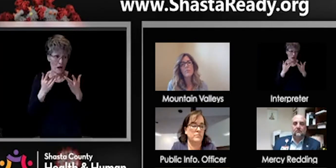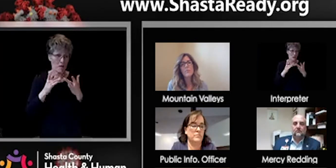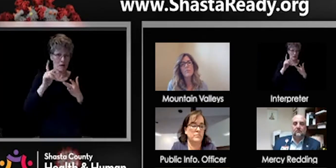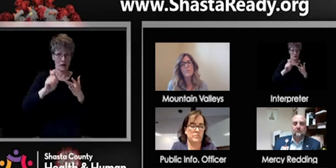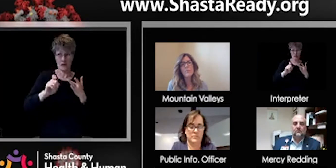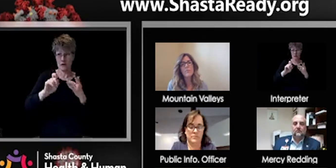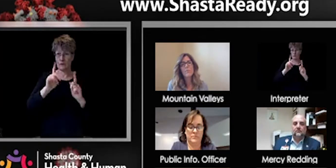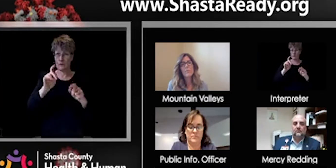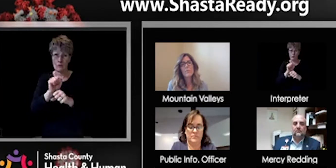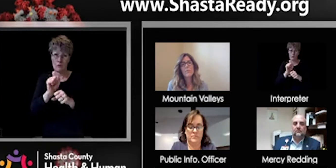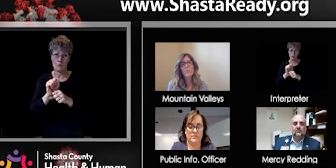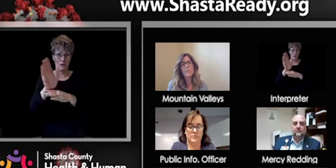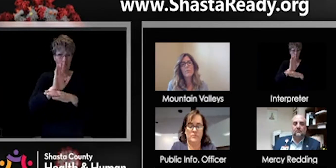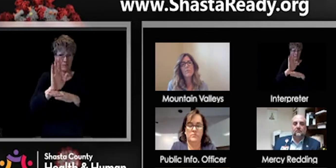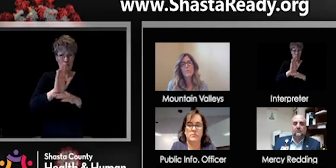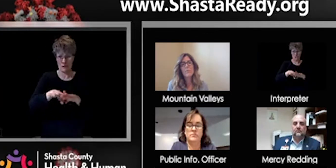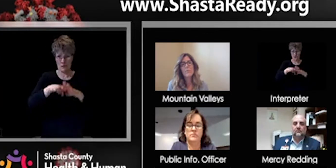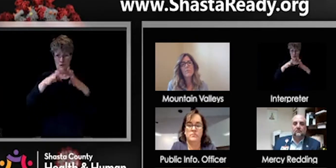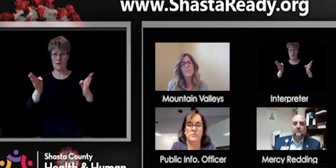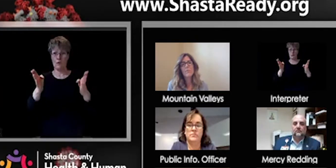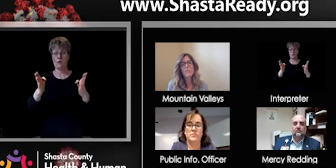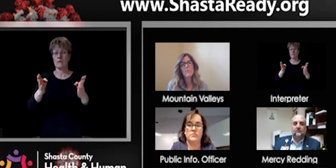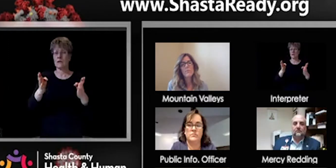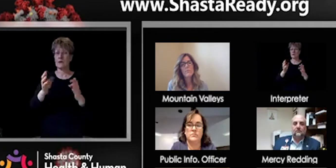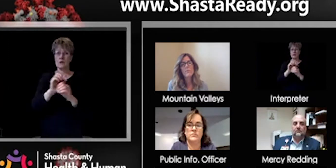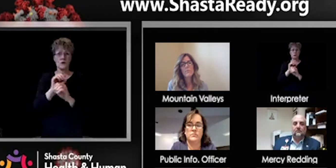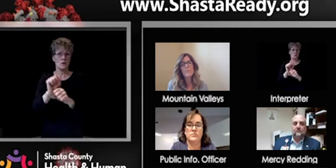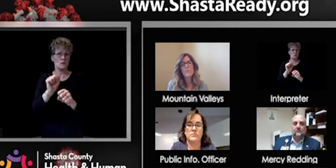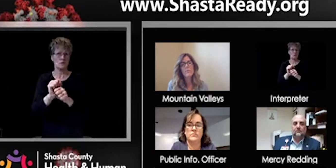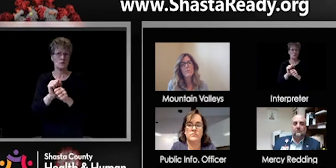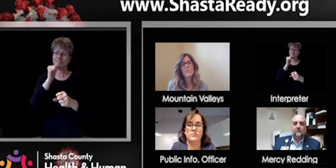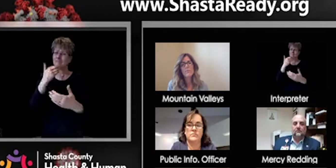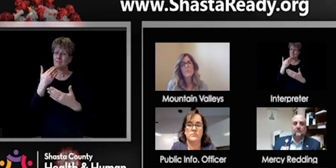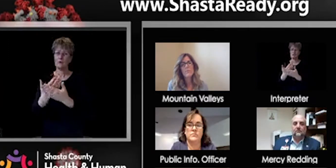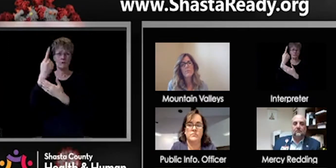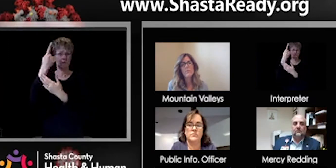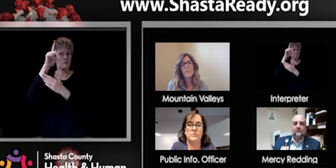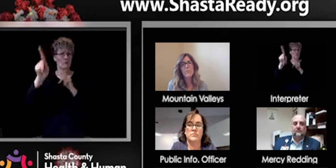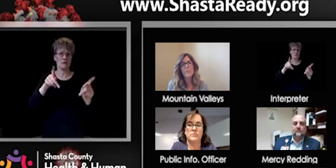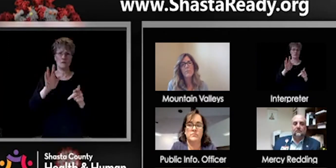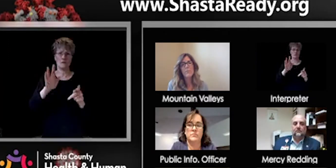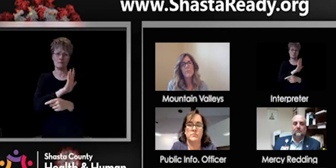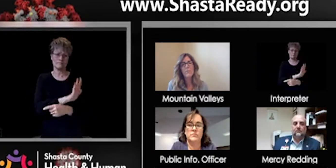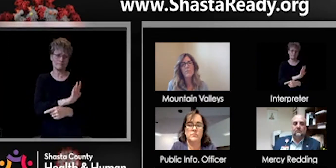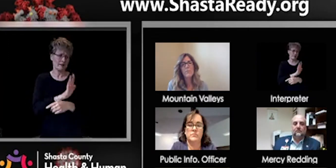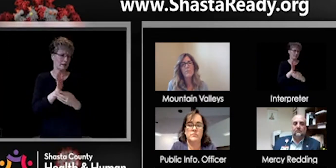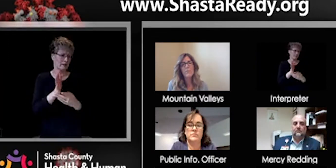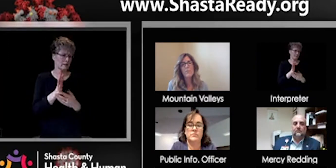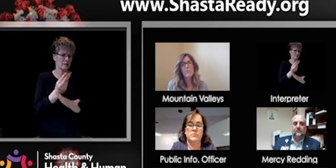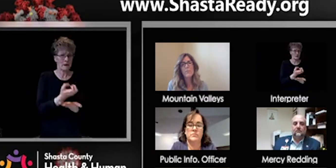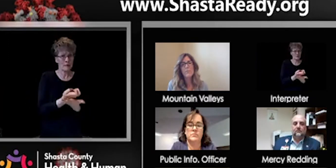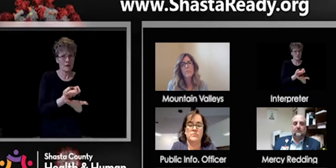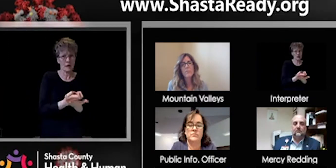good for people’s wellbeing either, so that’s a deep concern to us, but we just need to